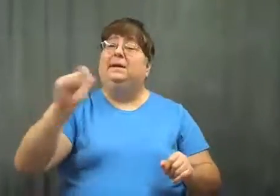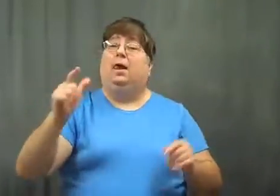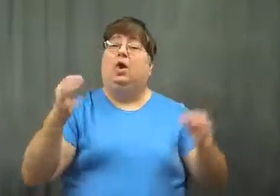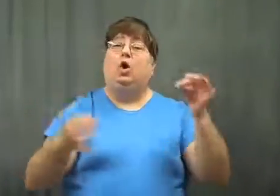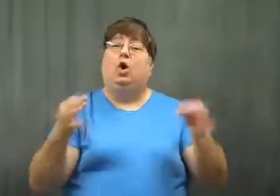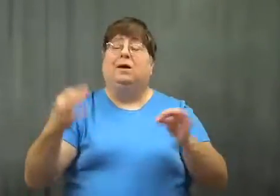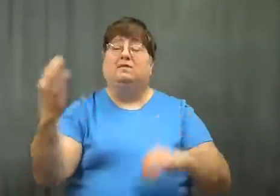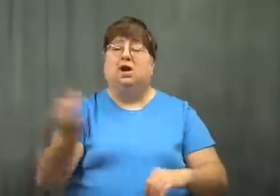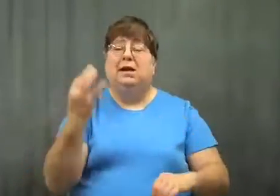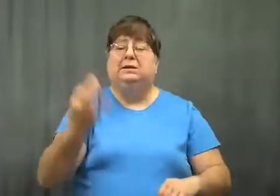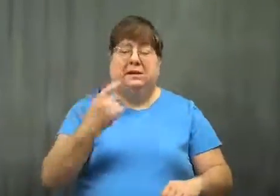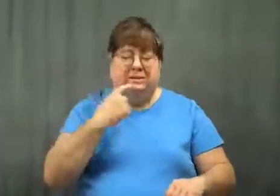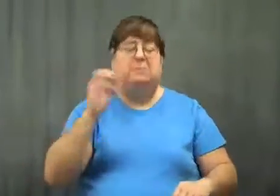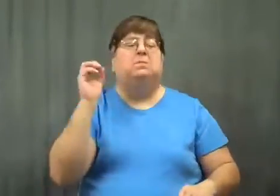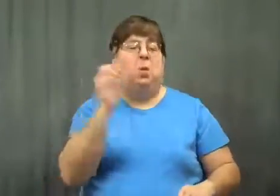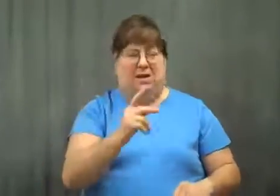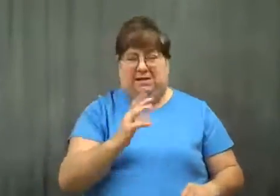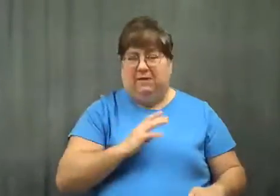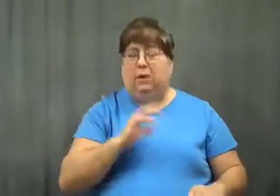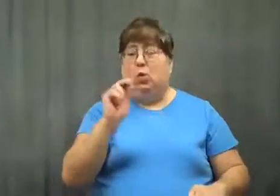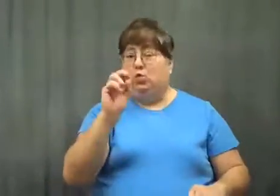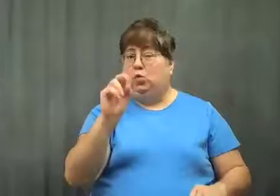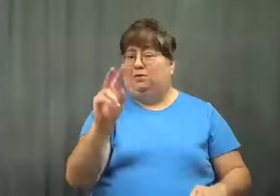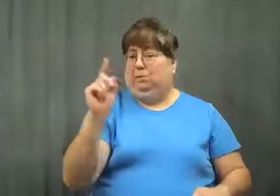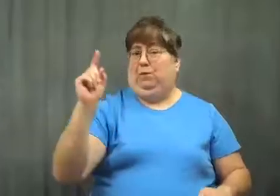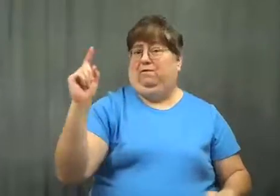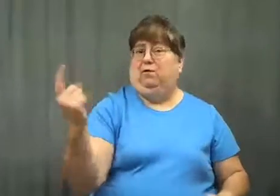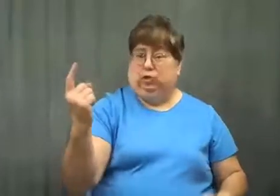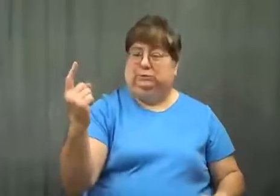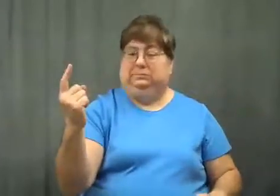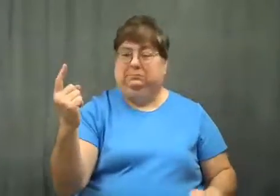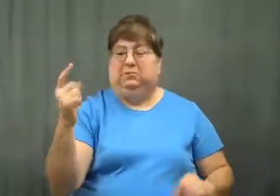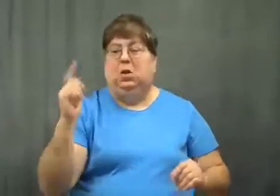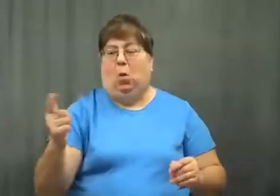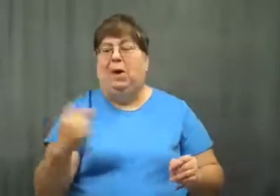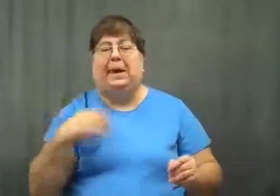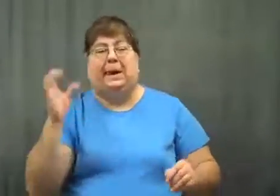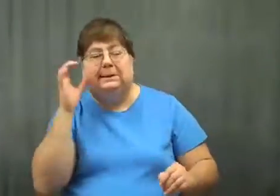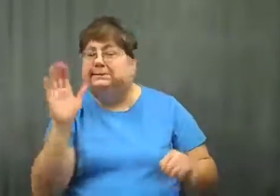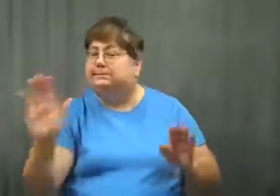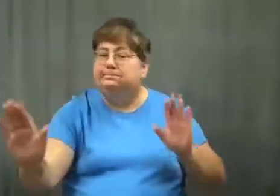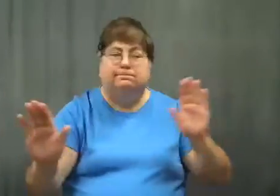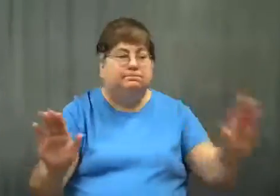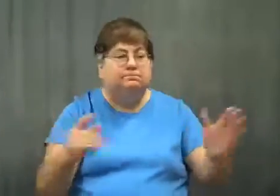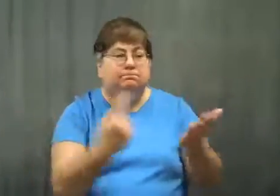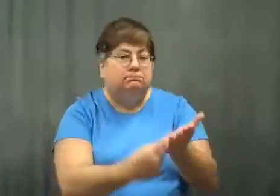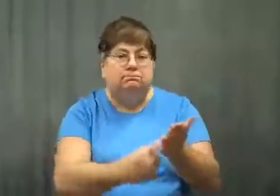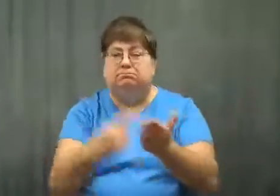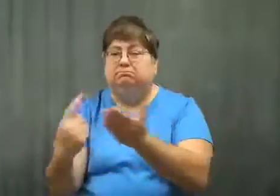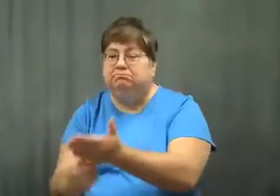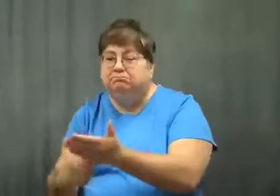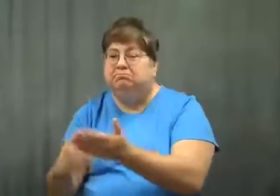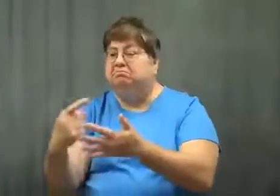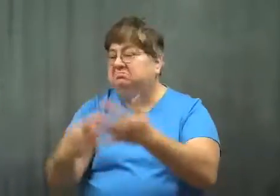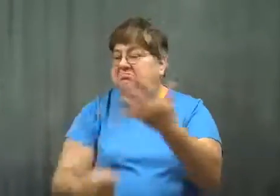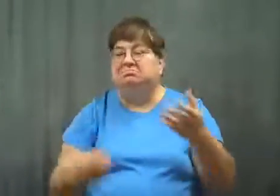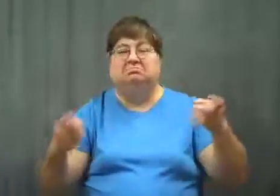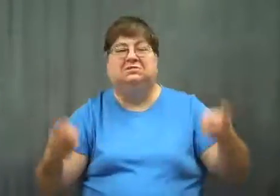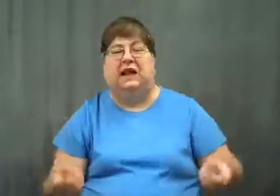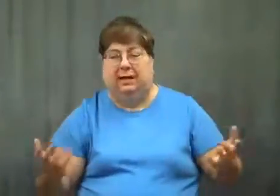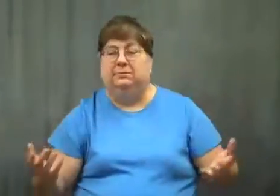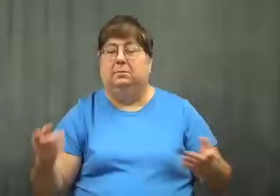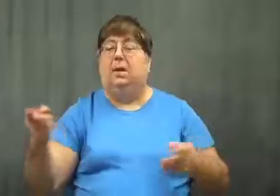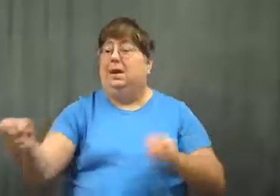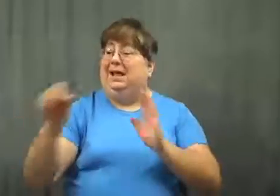On Friday, the appeals court said it would hear legal arguments on November 1.